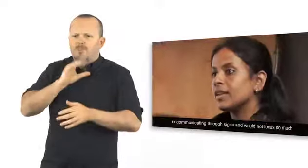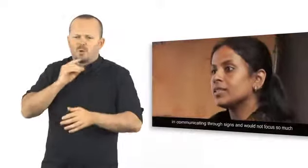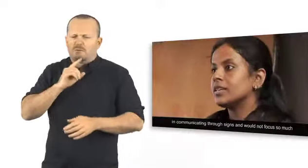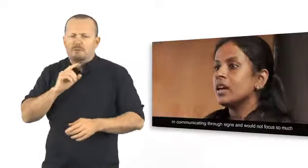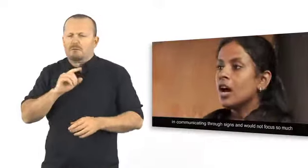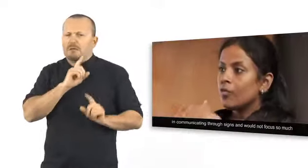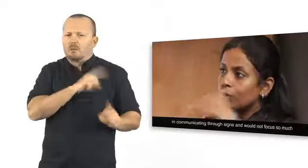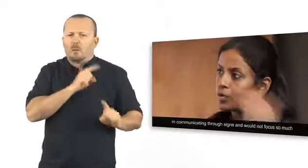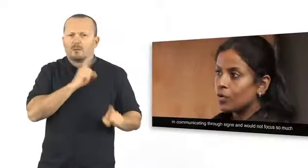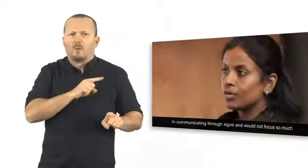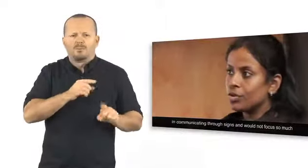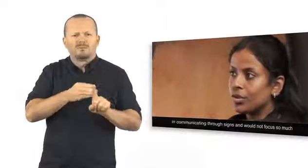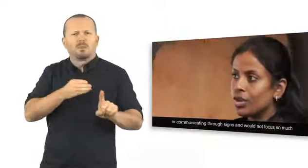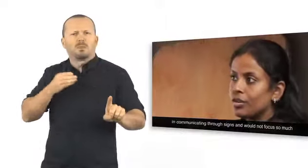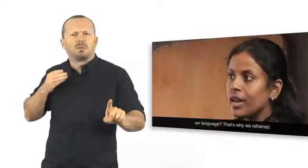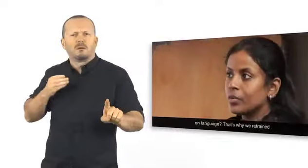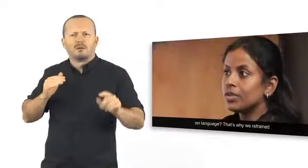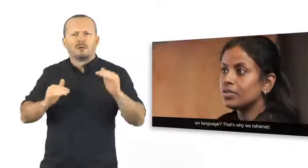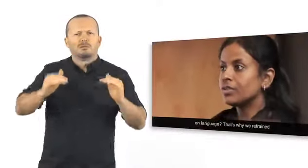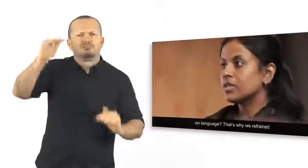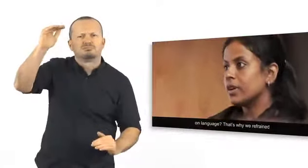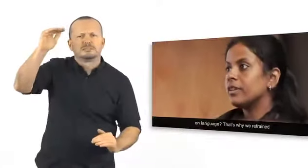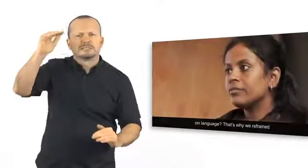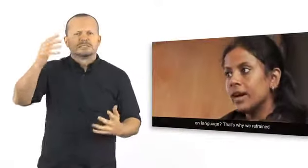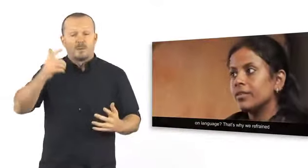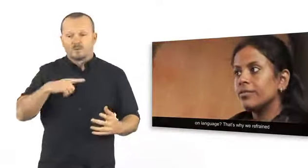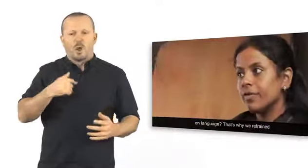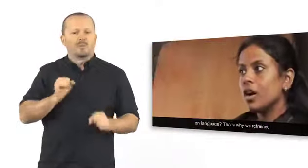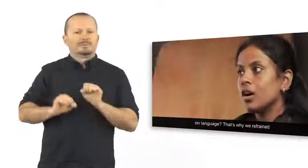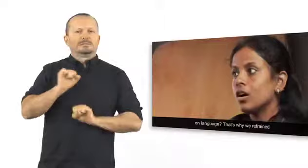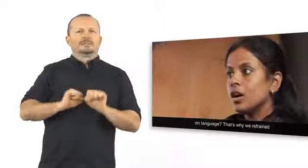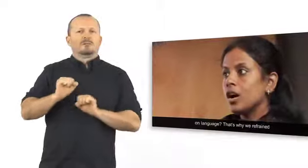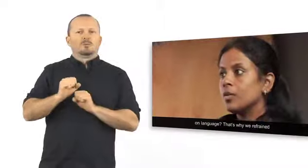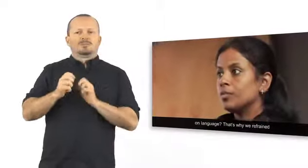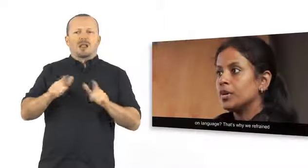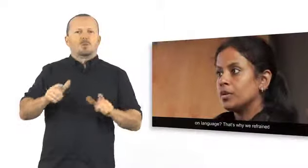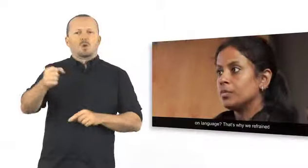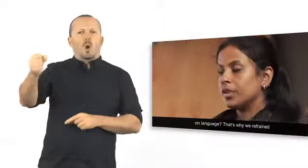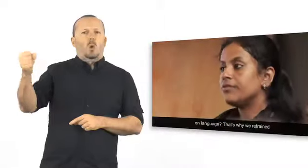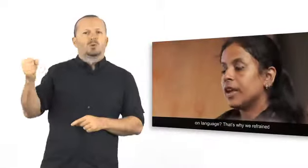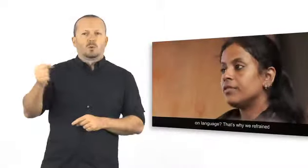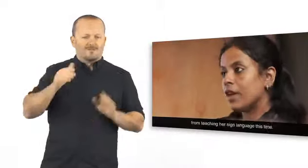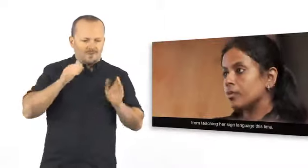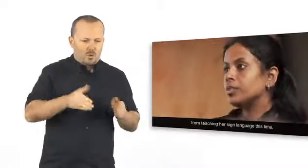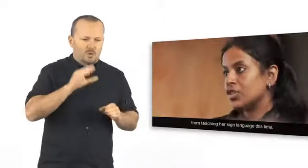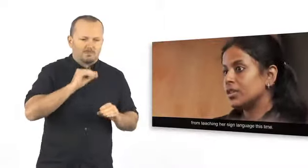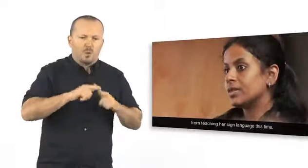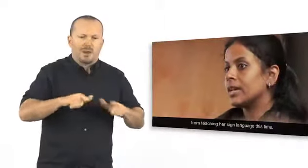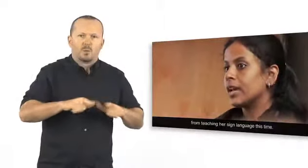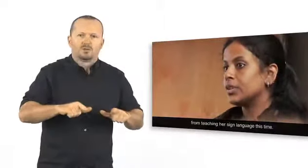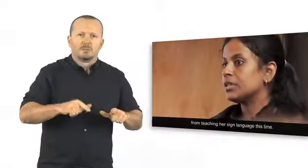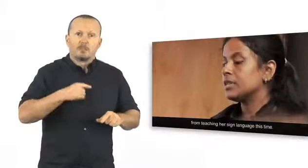focus so much on language and that’s why we refrained from teaching her sign language